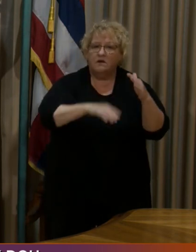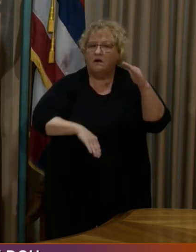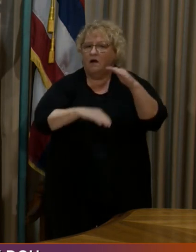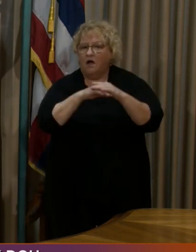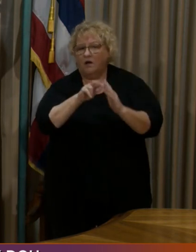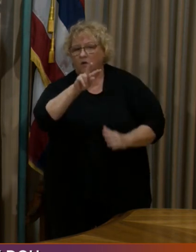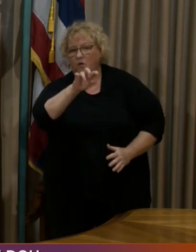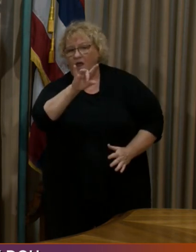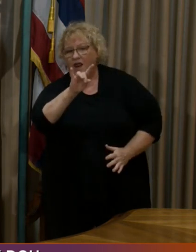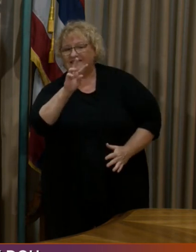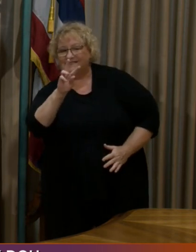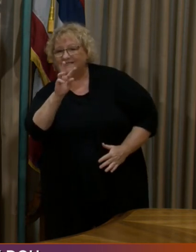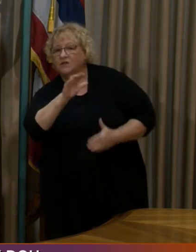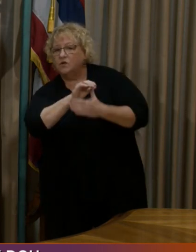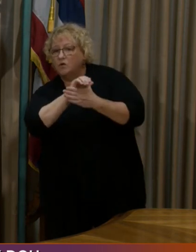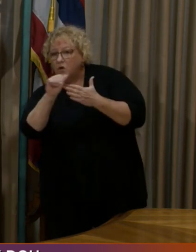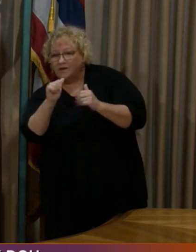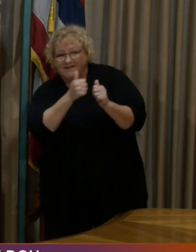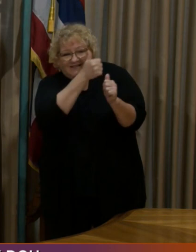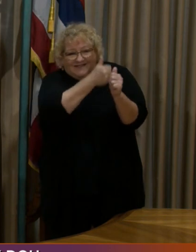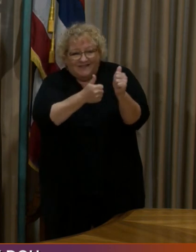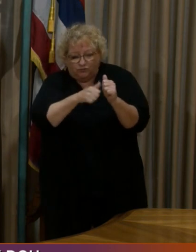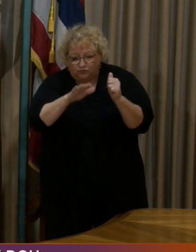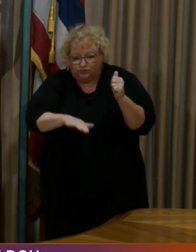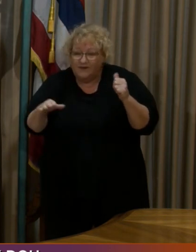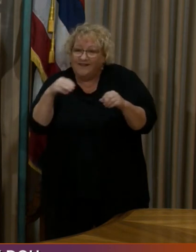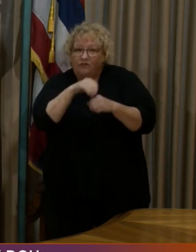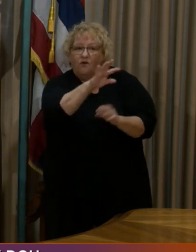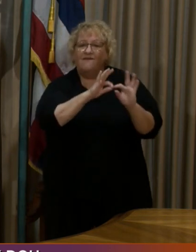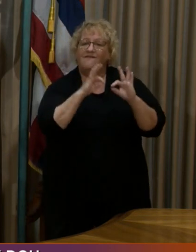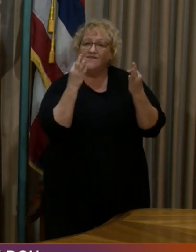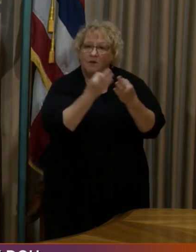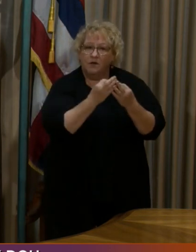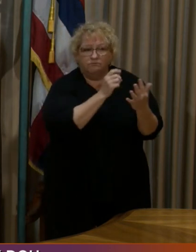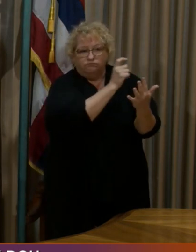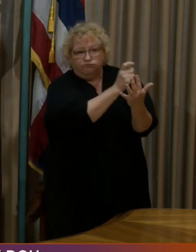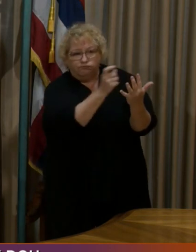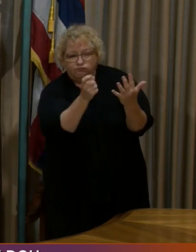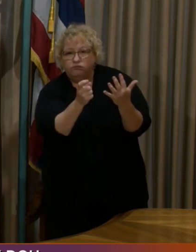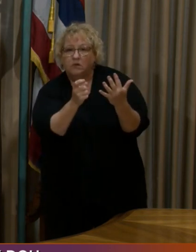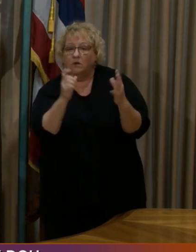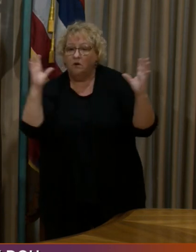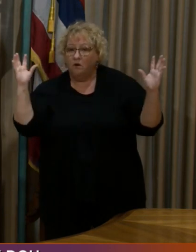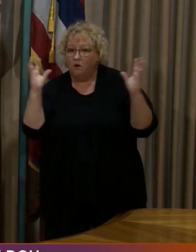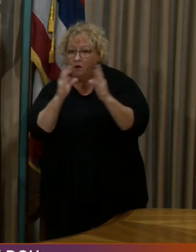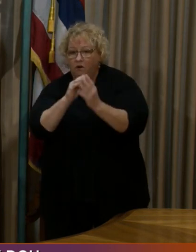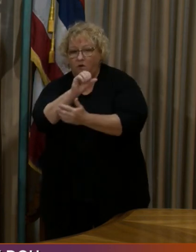MEALS DURING THE COVID-19 PANDEMIC ELIGIBLE FAMILIES CAN RECEIVE UP TO TWO HUNDRED AND